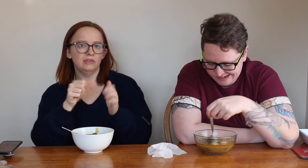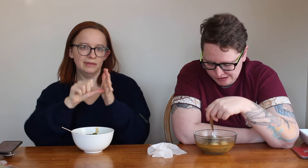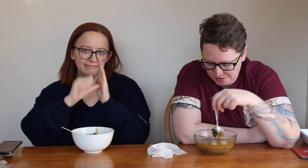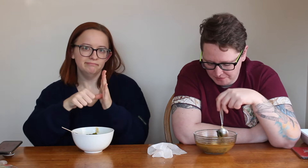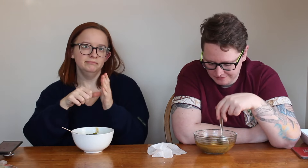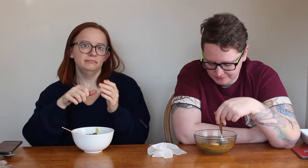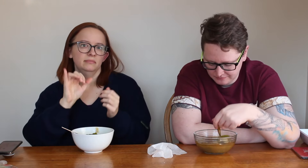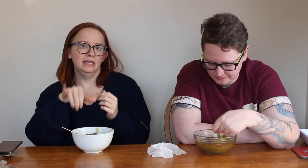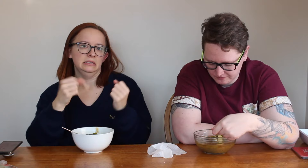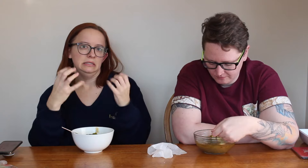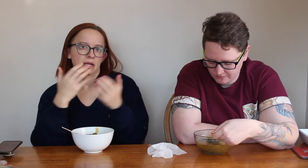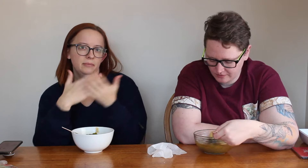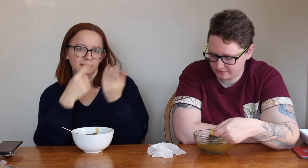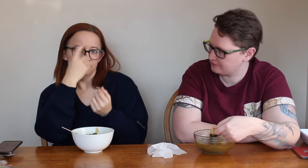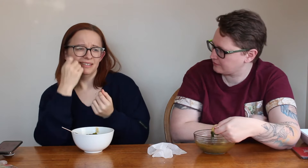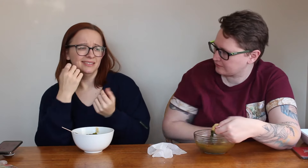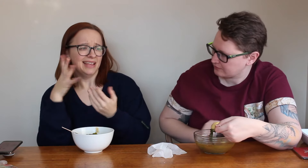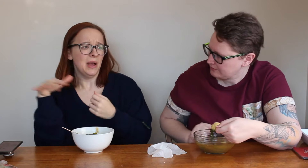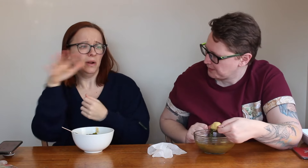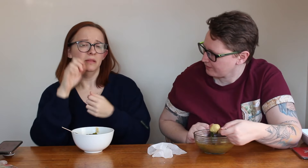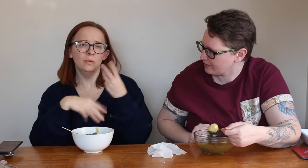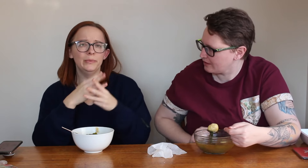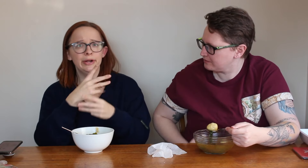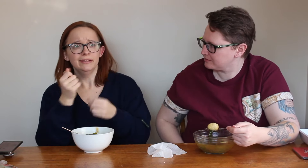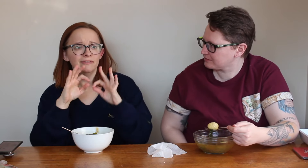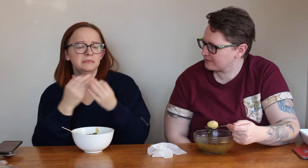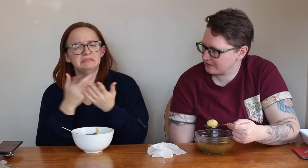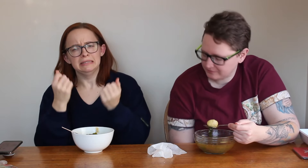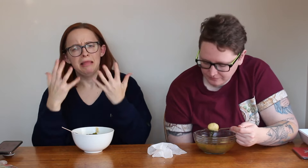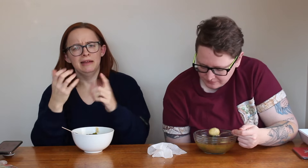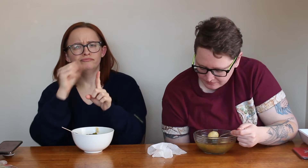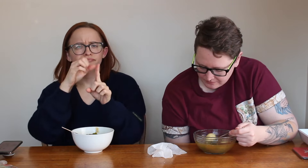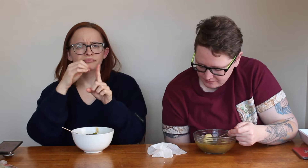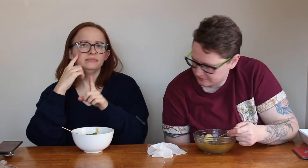Sometimes when were out in public I'll be speaking to him. But typically I will sign as well, at that time I will Sim Com.